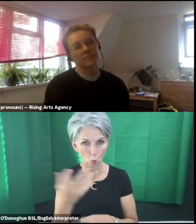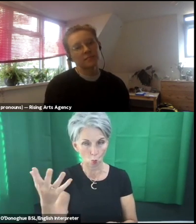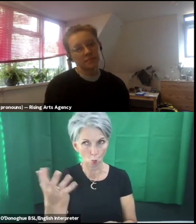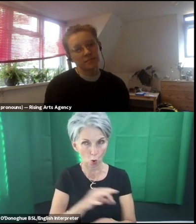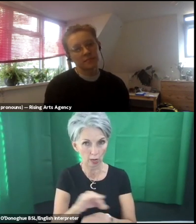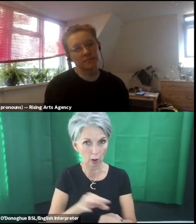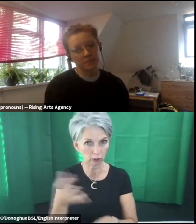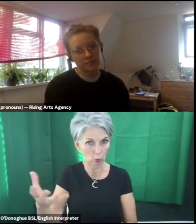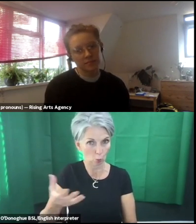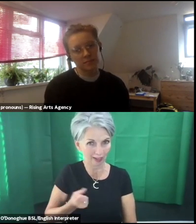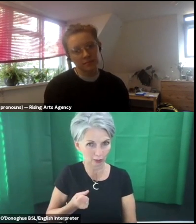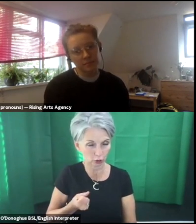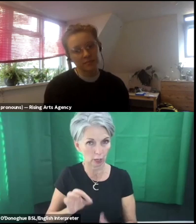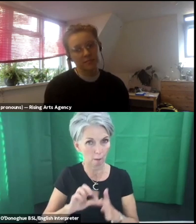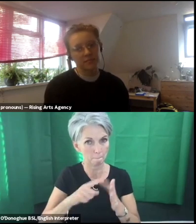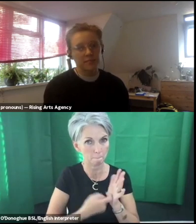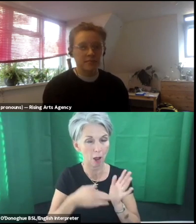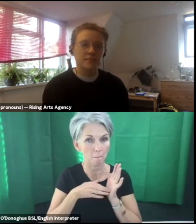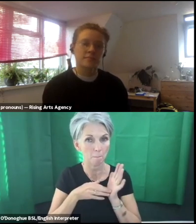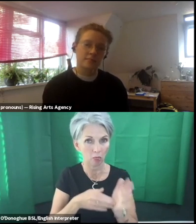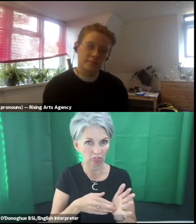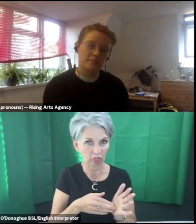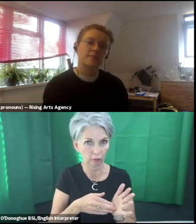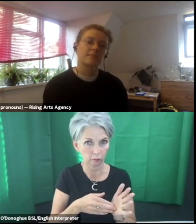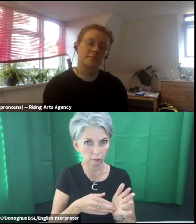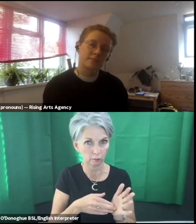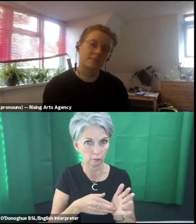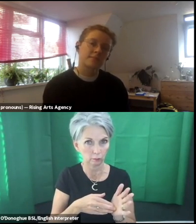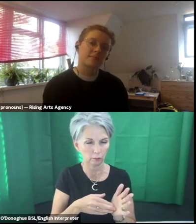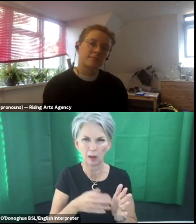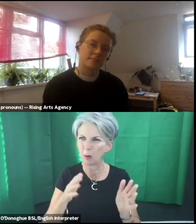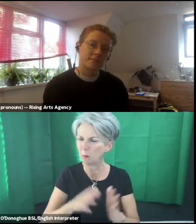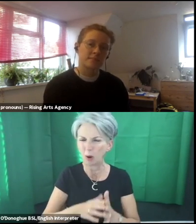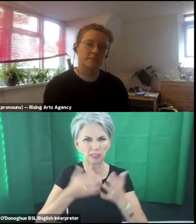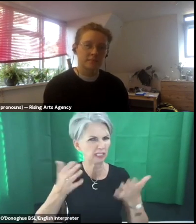it's an open box and you can pay whatever you're able to pay. I think the minimum is £3 a month.